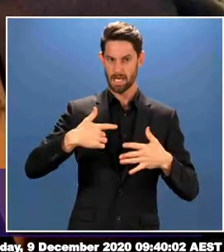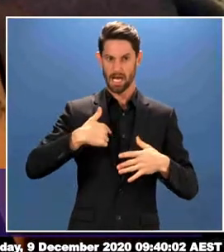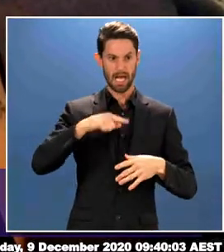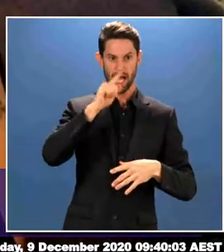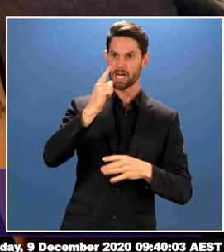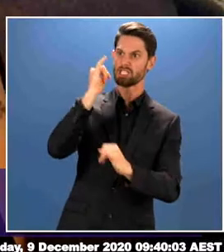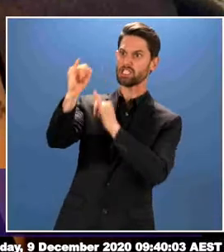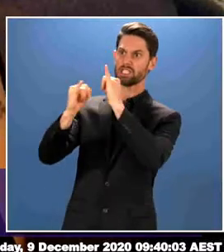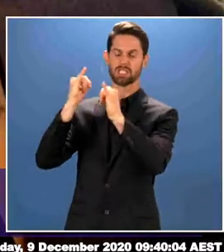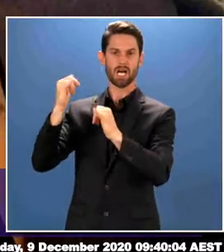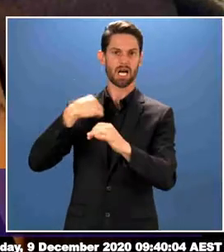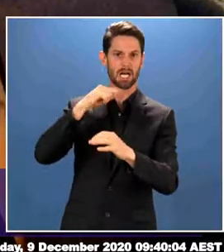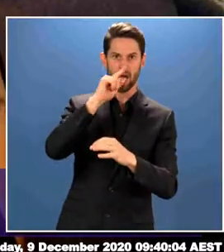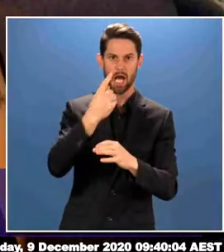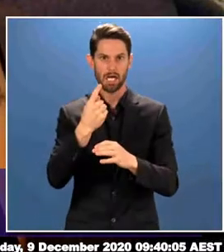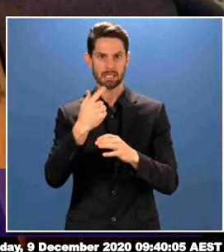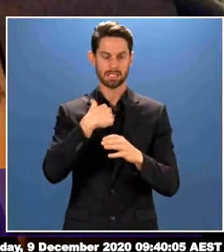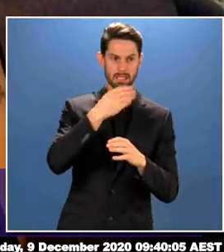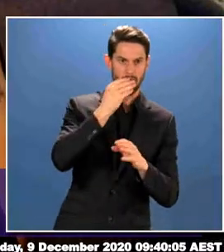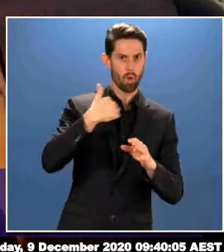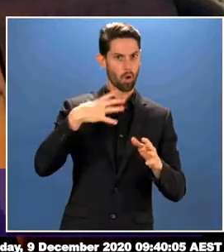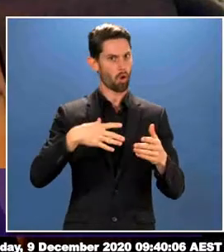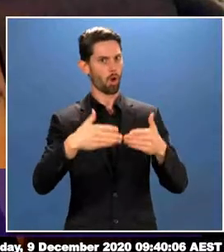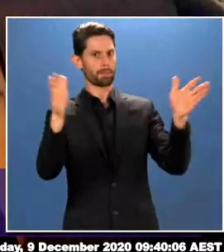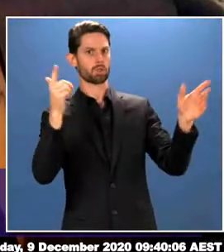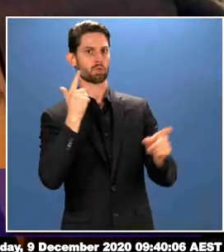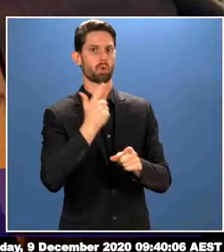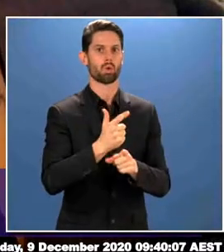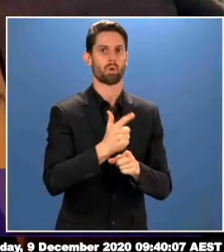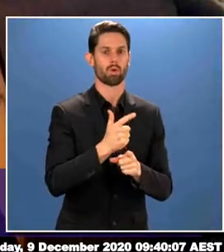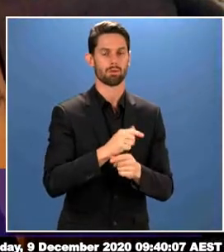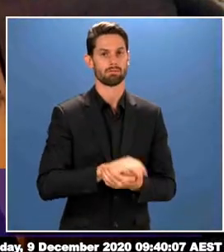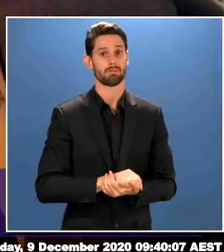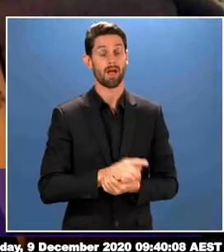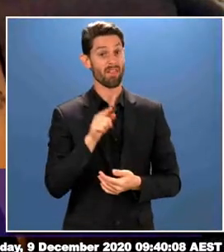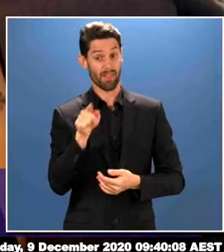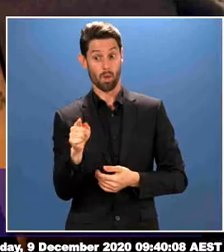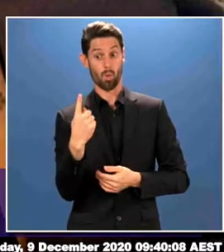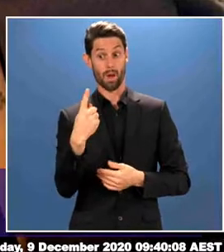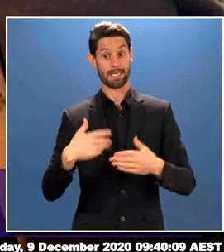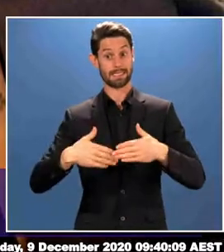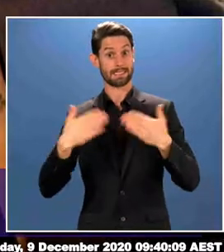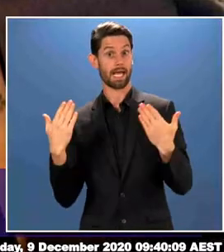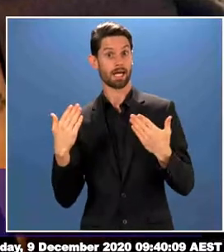It was deliberate that where older adults and workers could come along, young people actually had the opportunity to talk directly to those